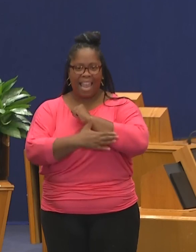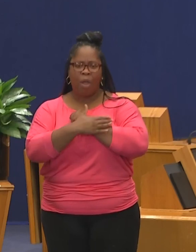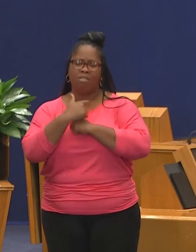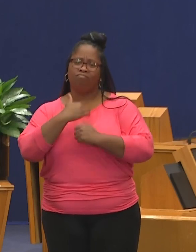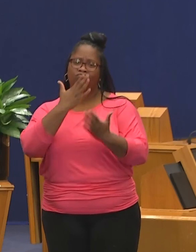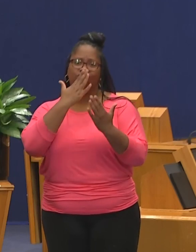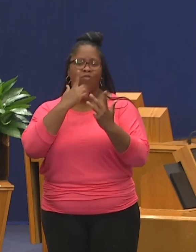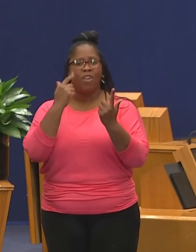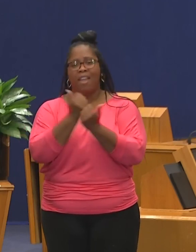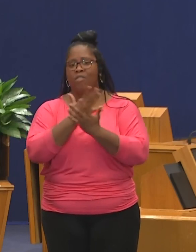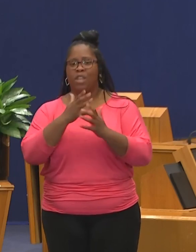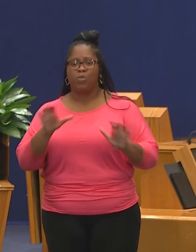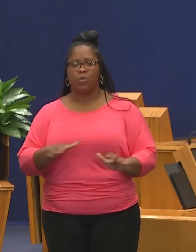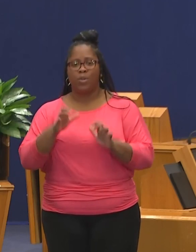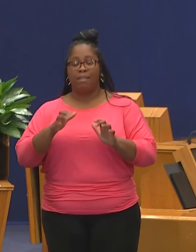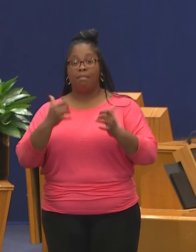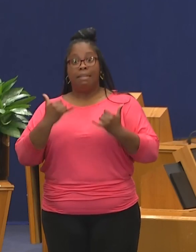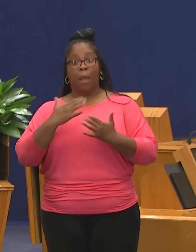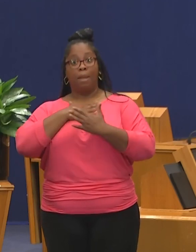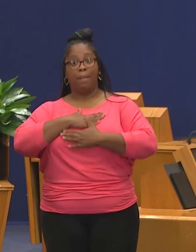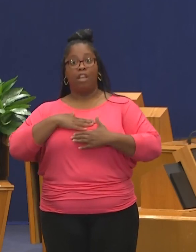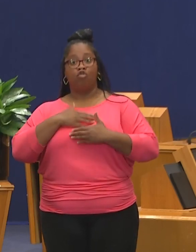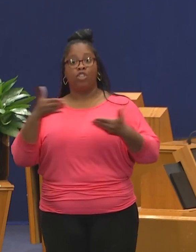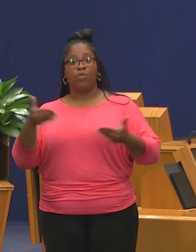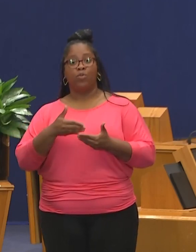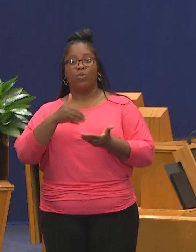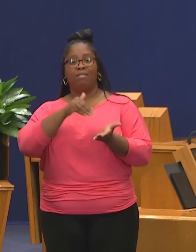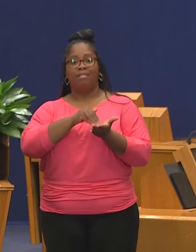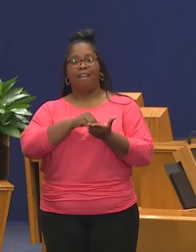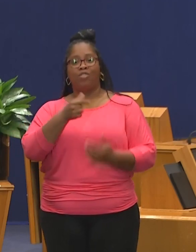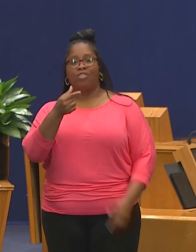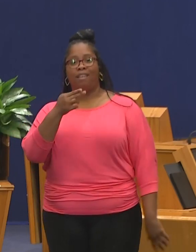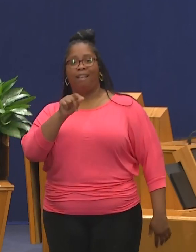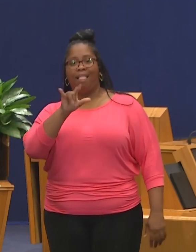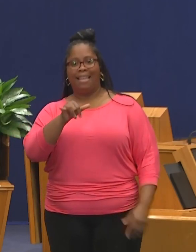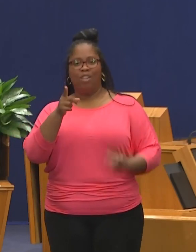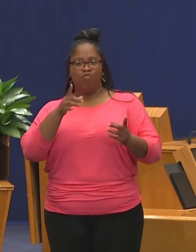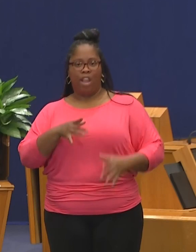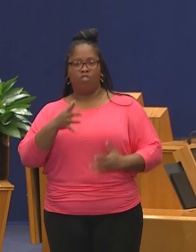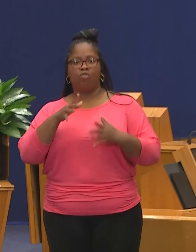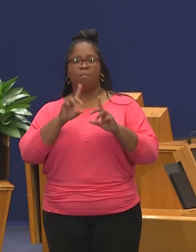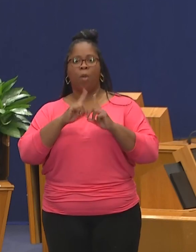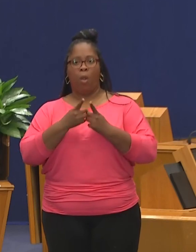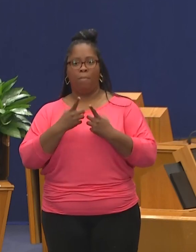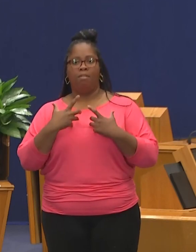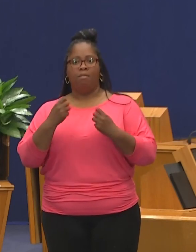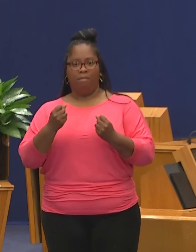AND I'M GRATEFUL FOR ALL THAT YOU'RE DOING. AND NOW IT'S MY PLEASURE TO INTRODUCE DR. GHALY, THE